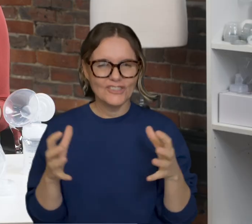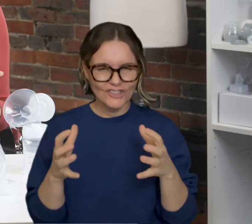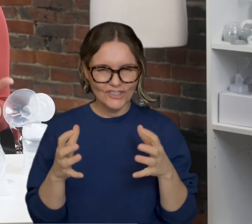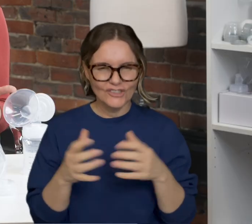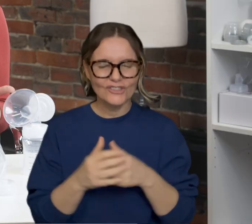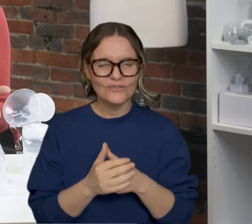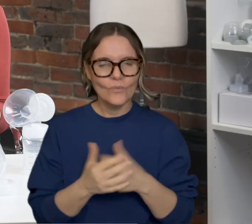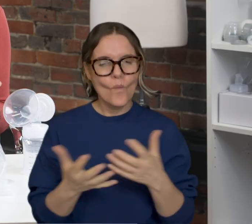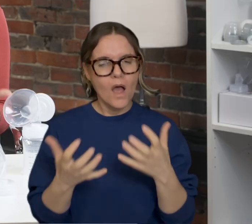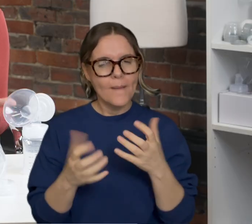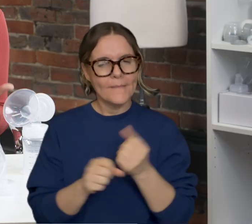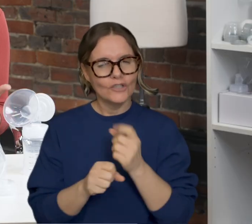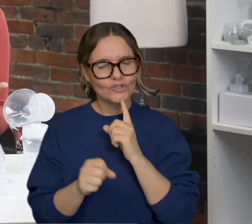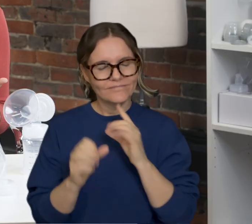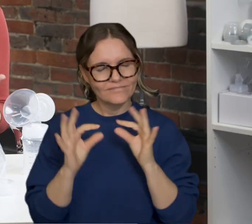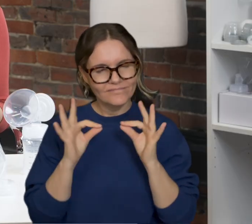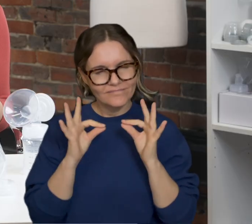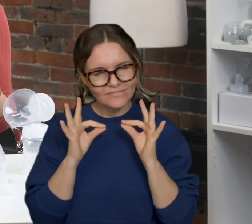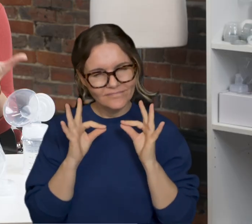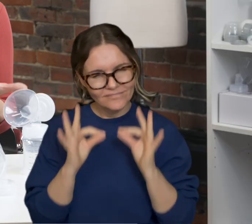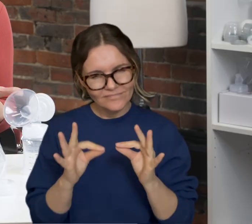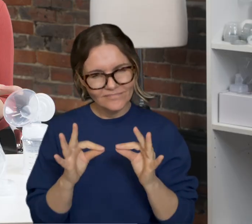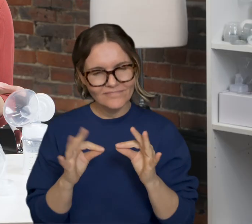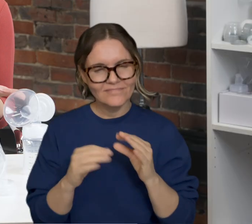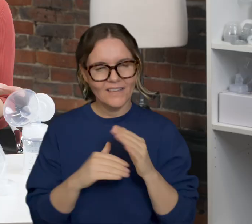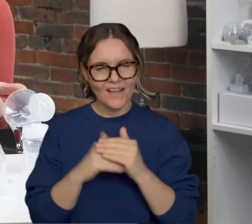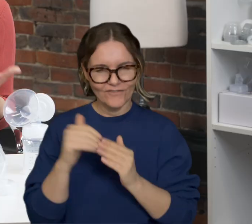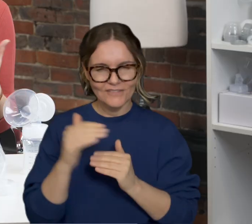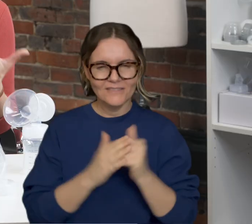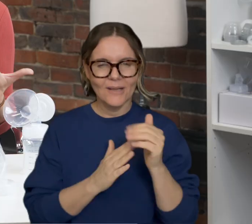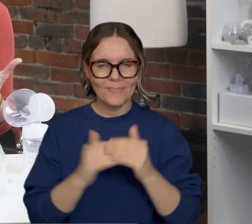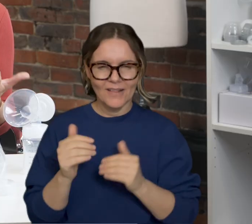right fit guarantee that I mentioned earlier where they'll send you a third size to try if